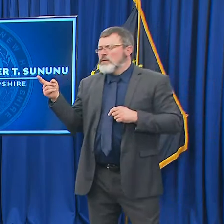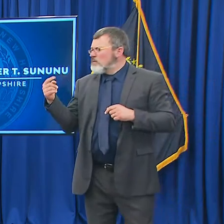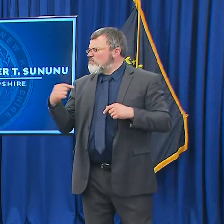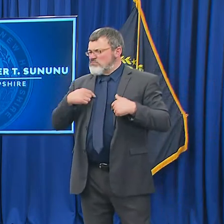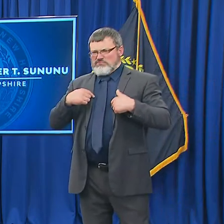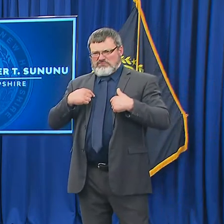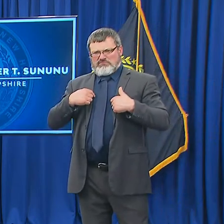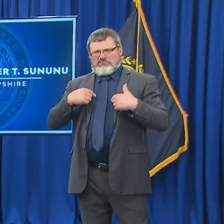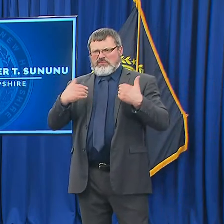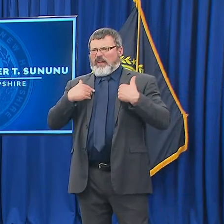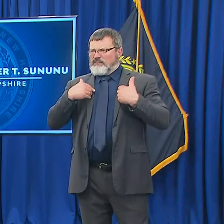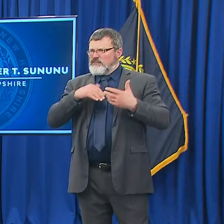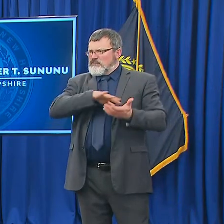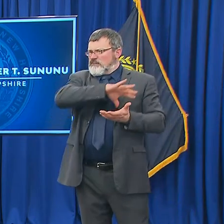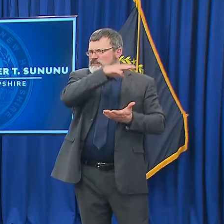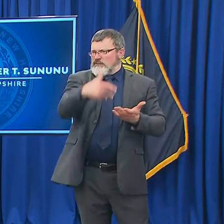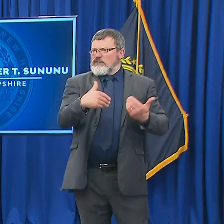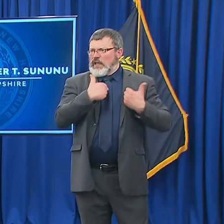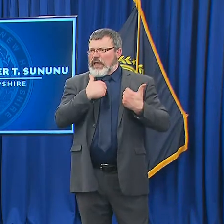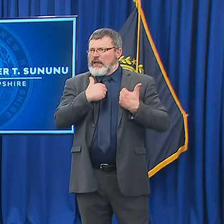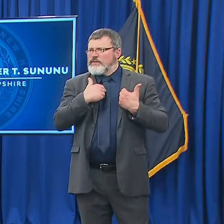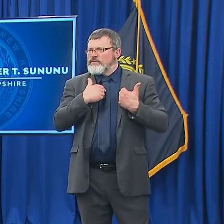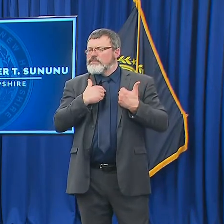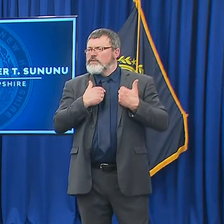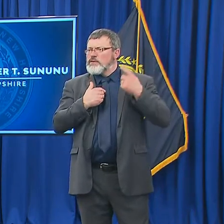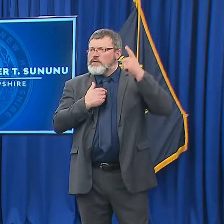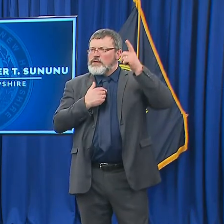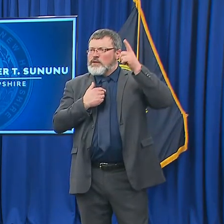This is not This is not much different than that when